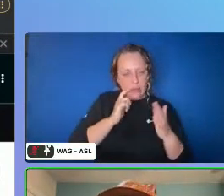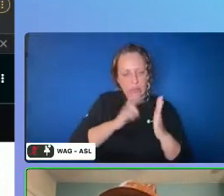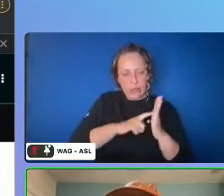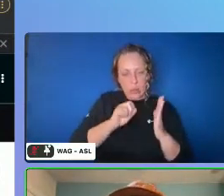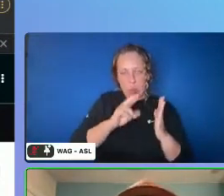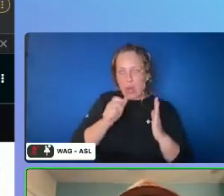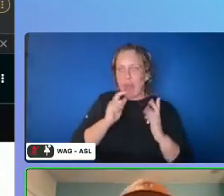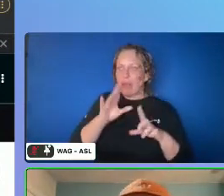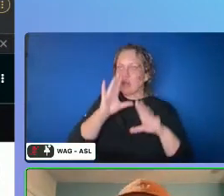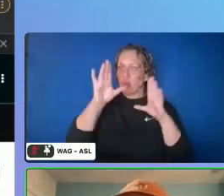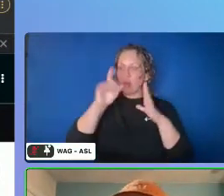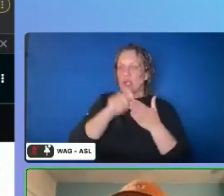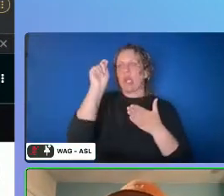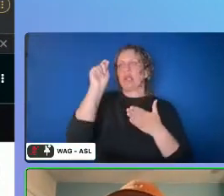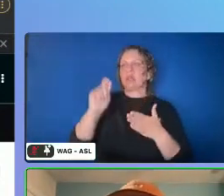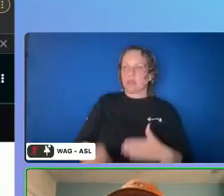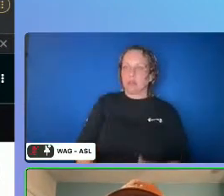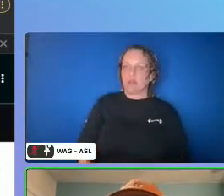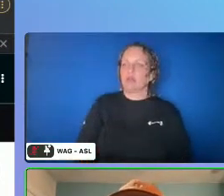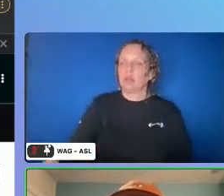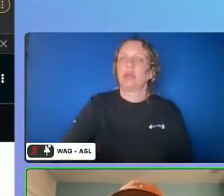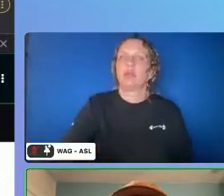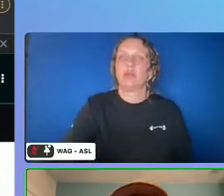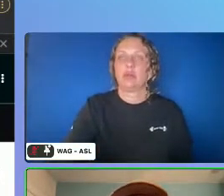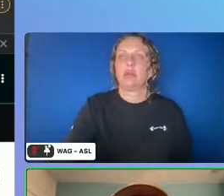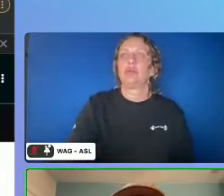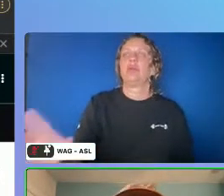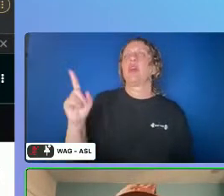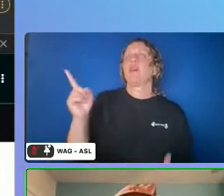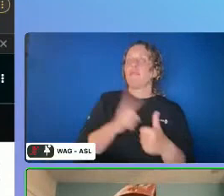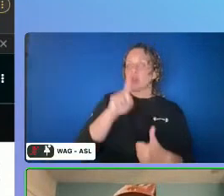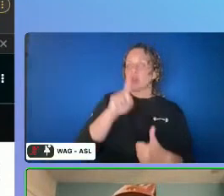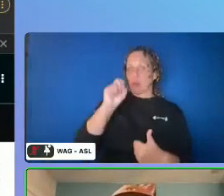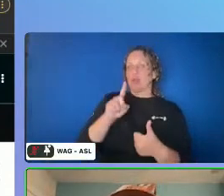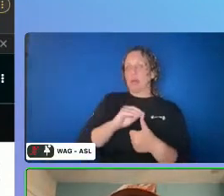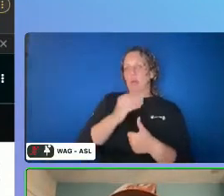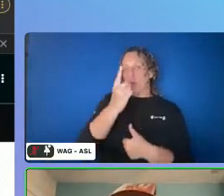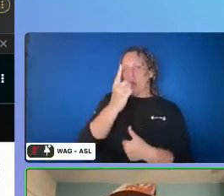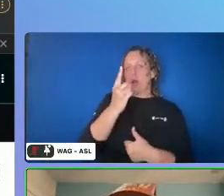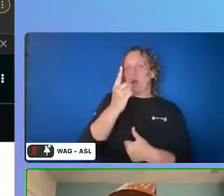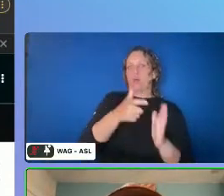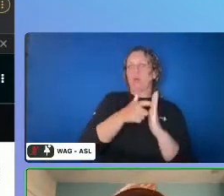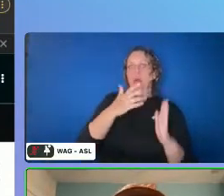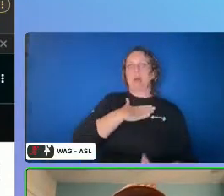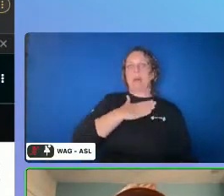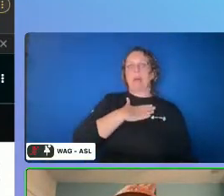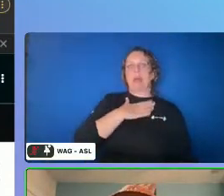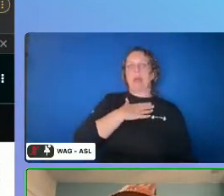So that's a great check. But we're onto the first actual question where it's gonna require my human brain for once,